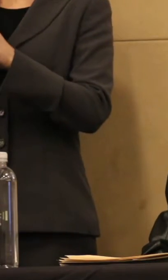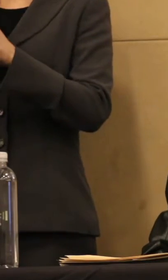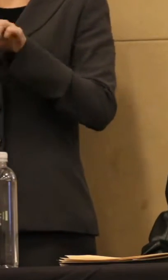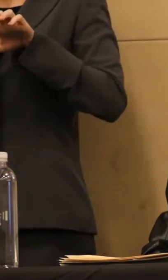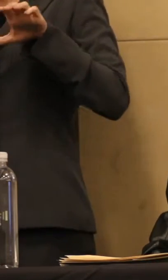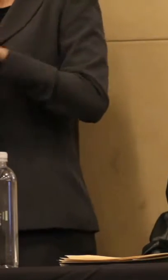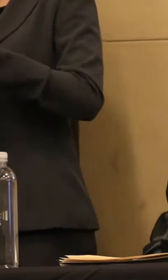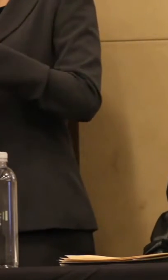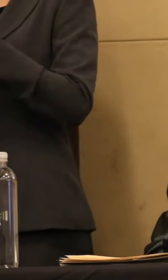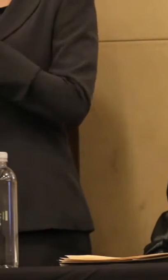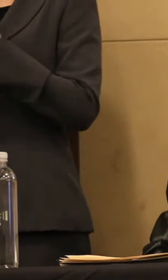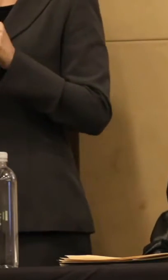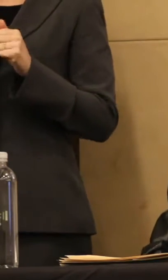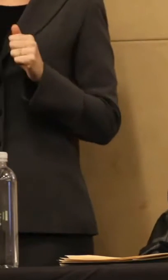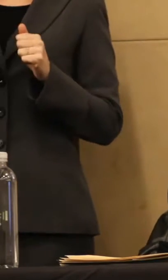people with disabilities.